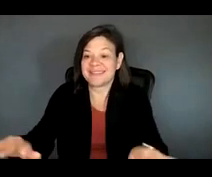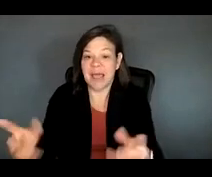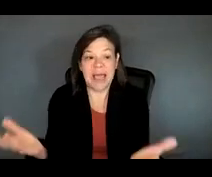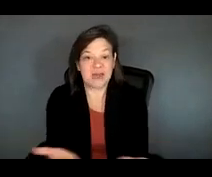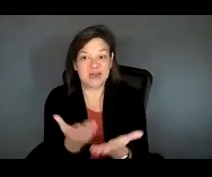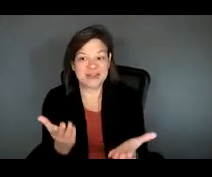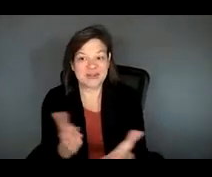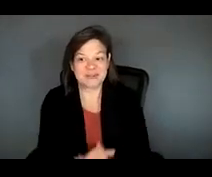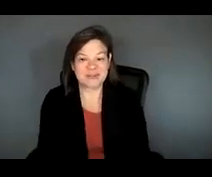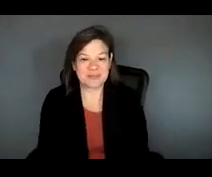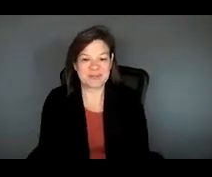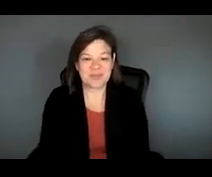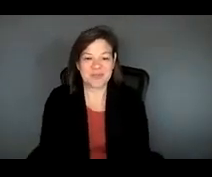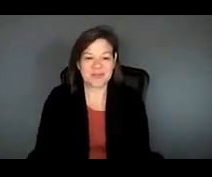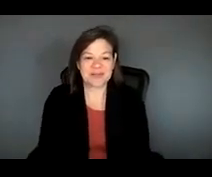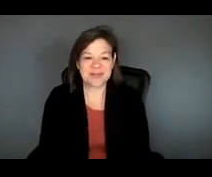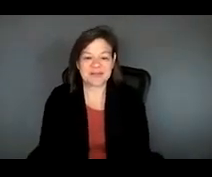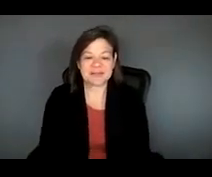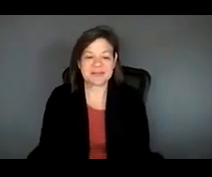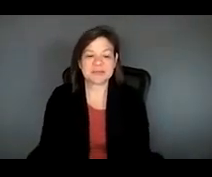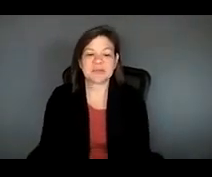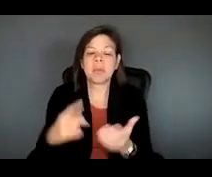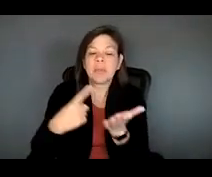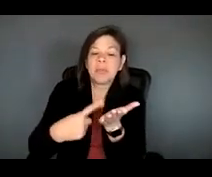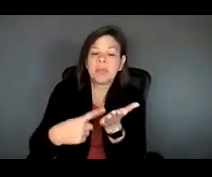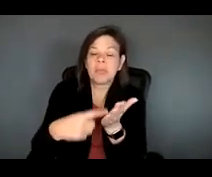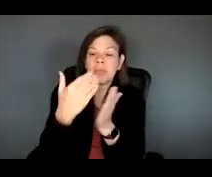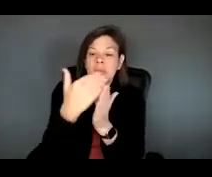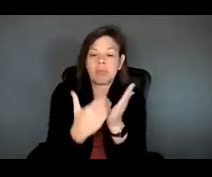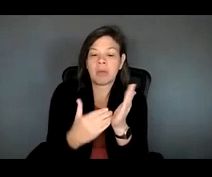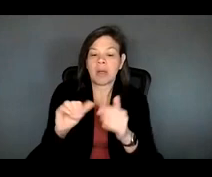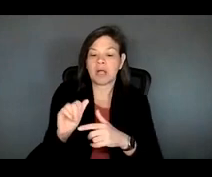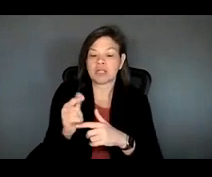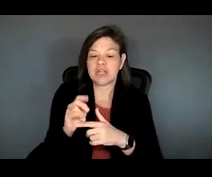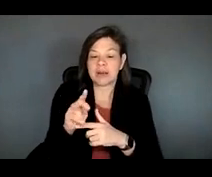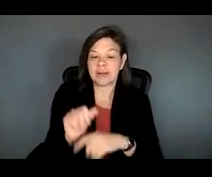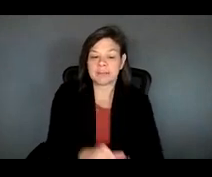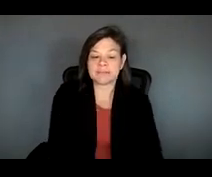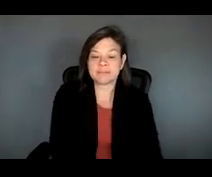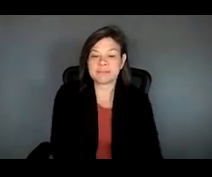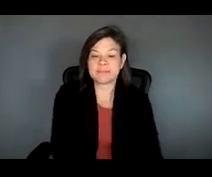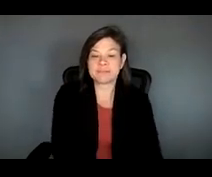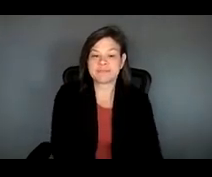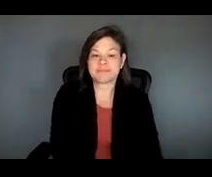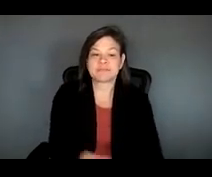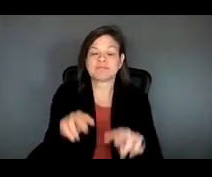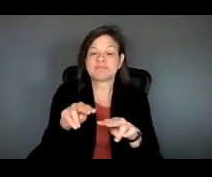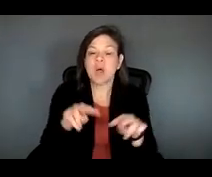So I am going to quickly go through the agenda and just do a quick overview of LEAD.